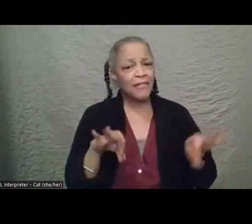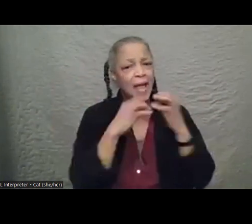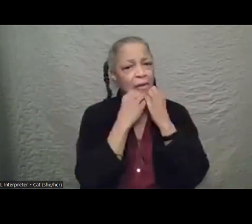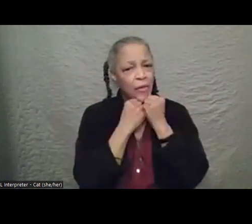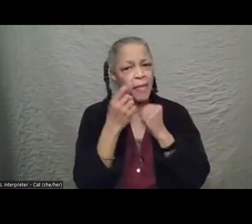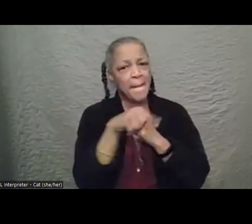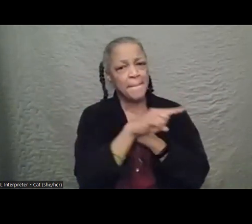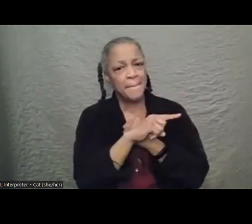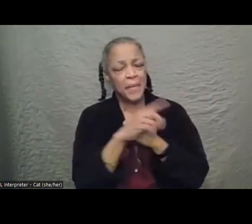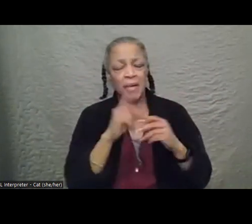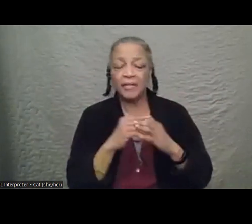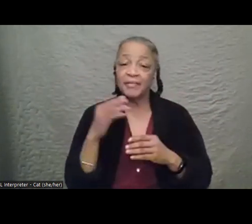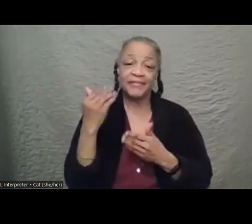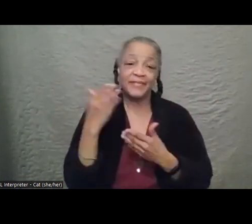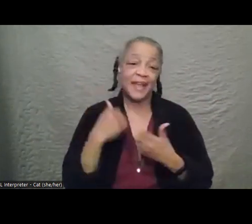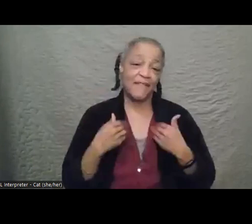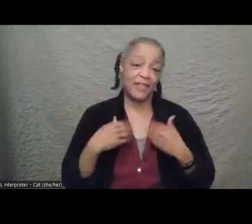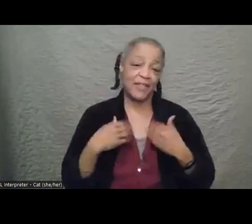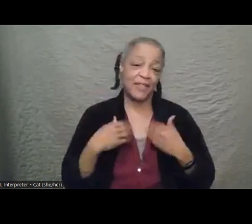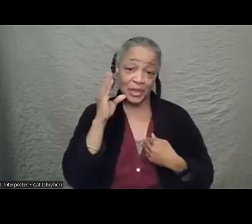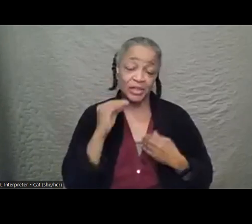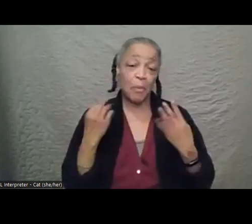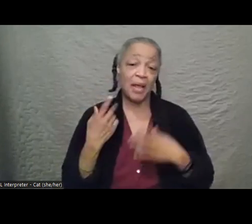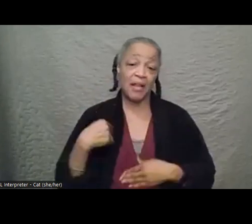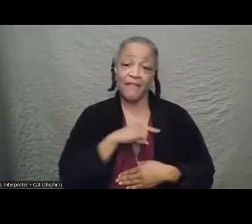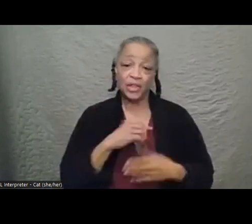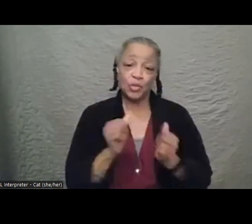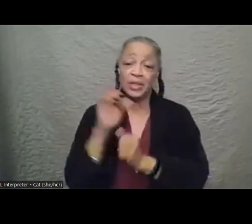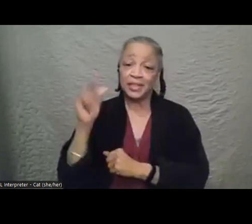It is also common experience about so many of us with disabilities.